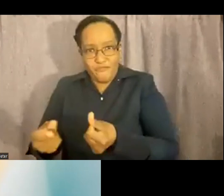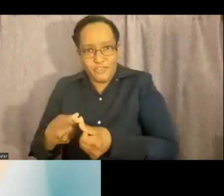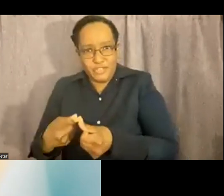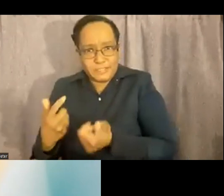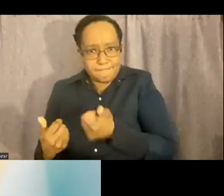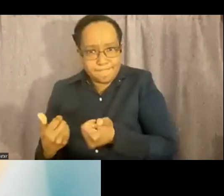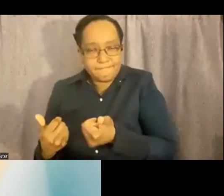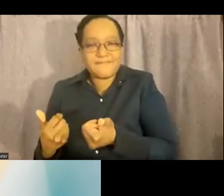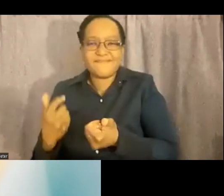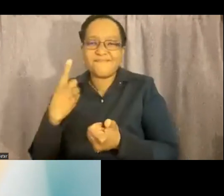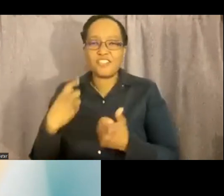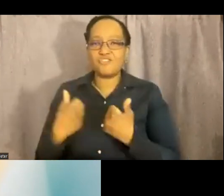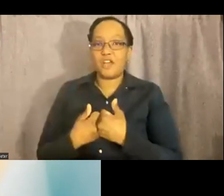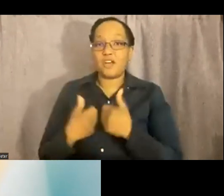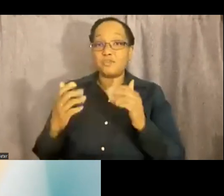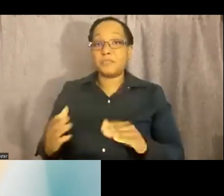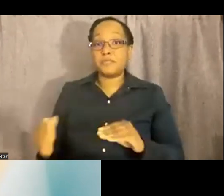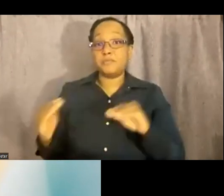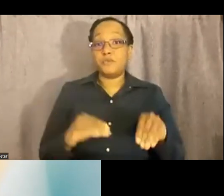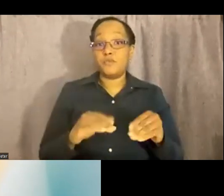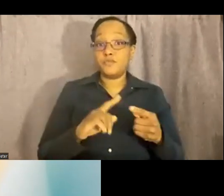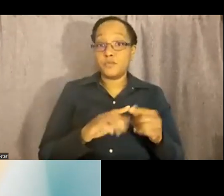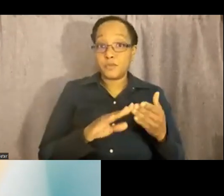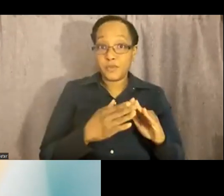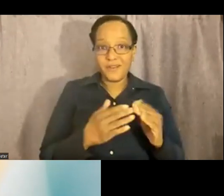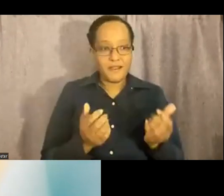is moving to the community, it has to be there.